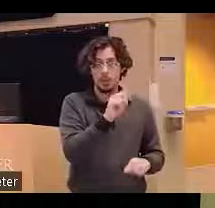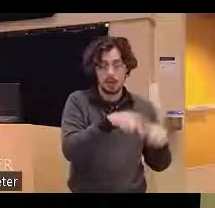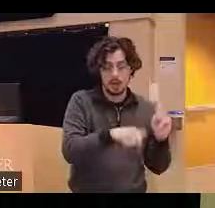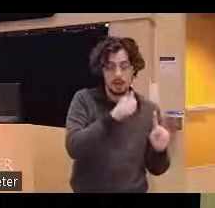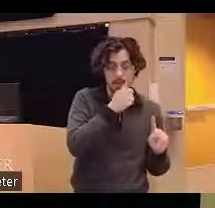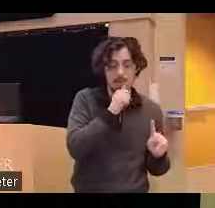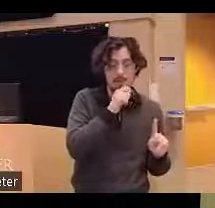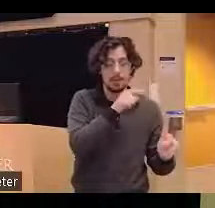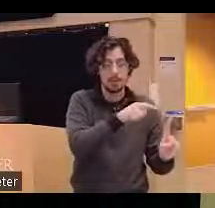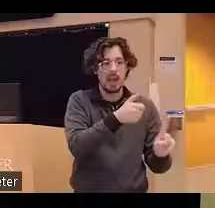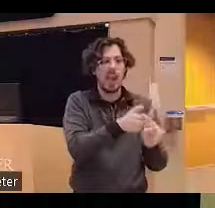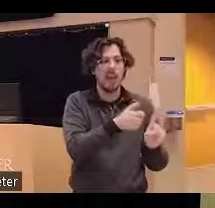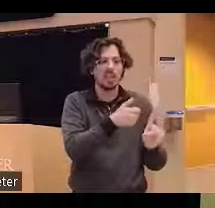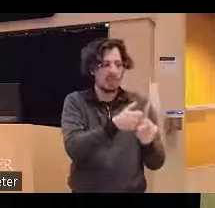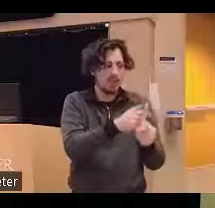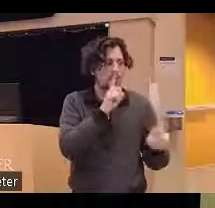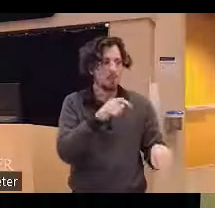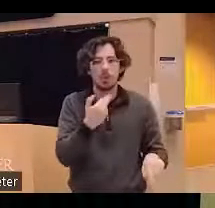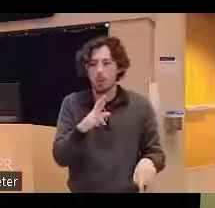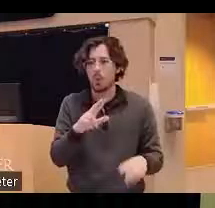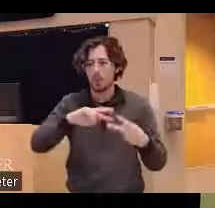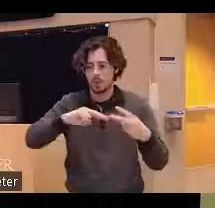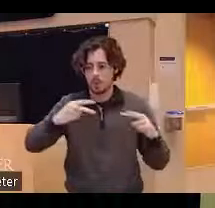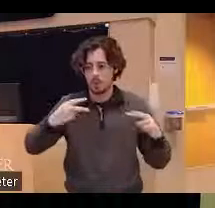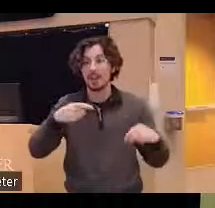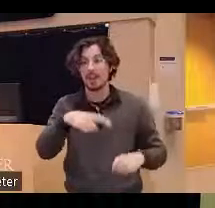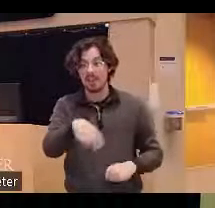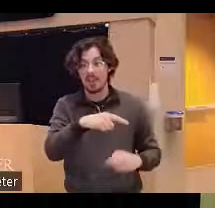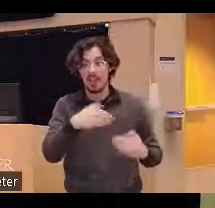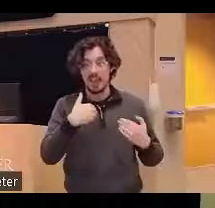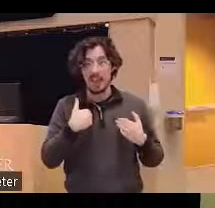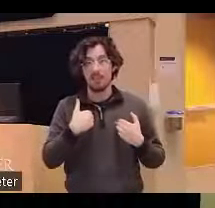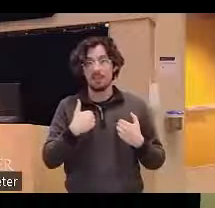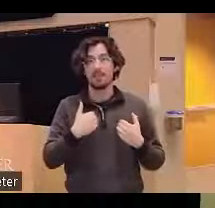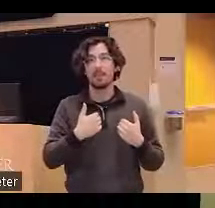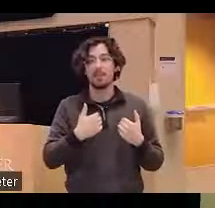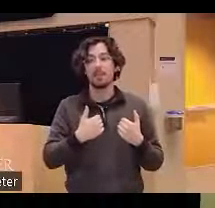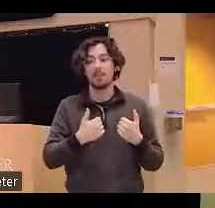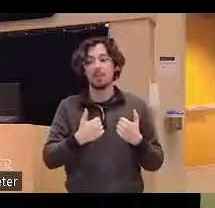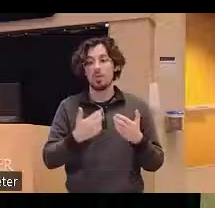the worst performance on this actual reflex you know this cardiovagal reflex so we can't really